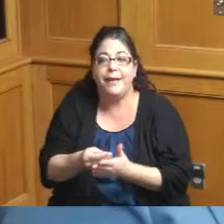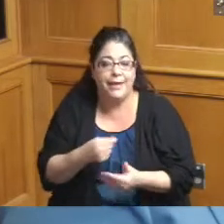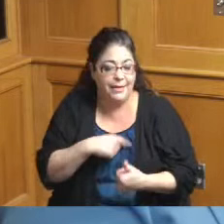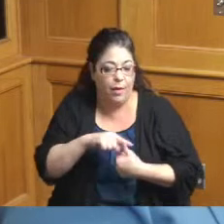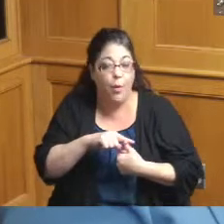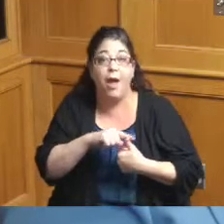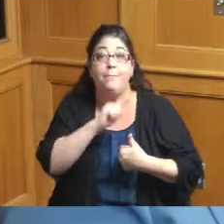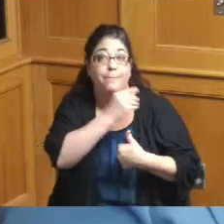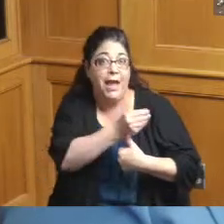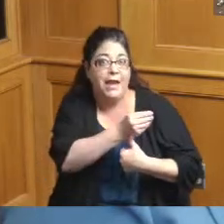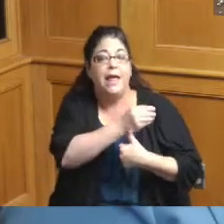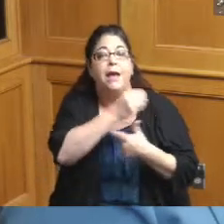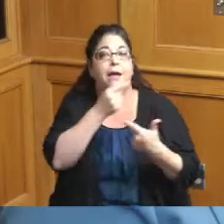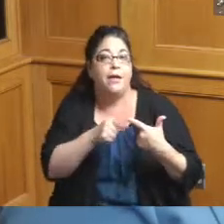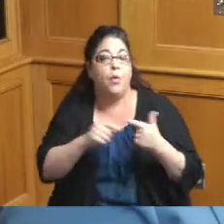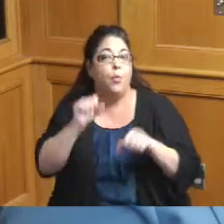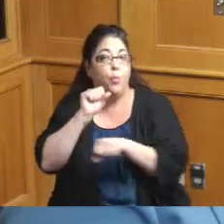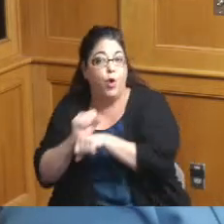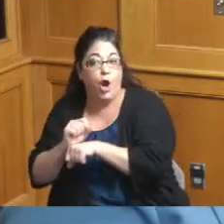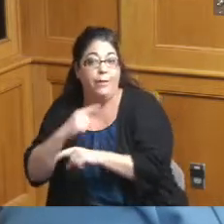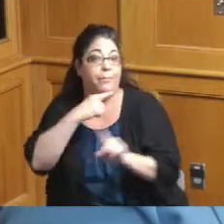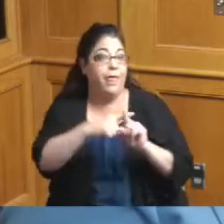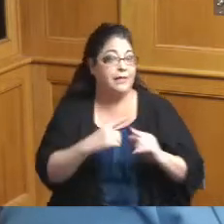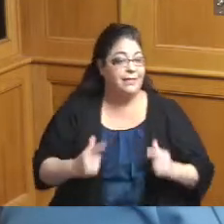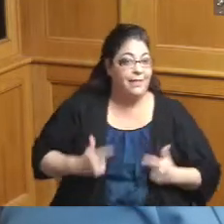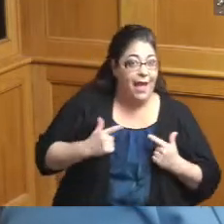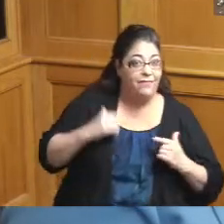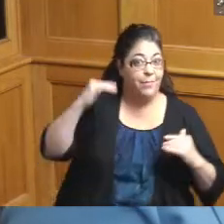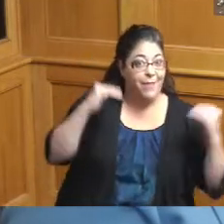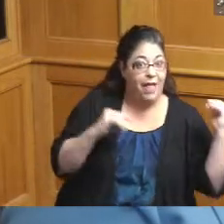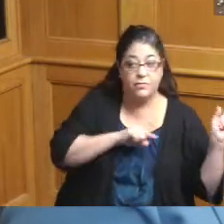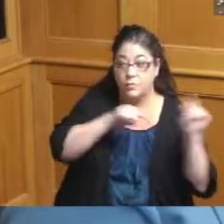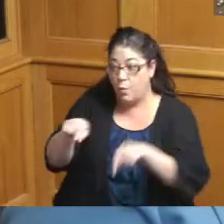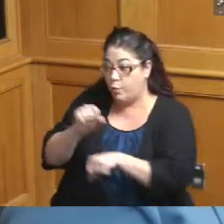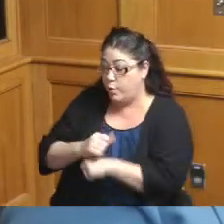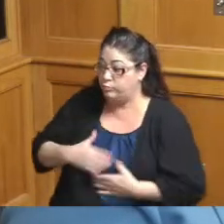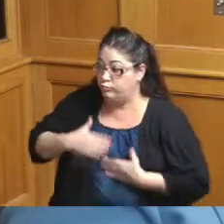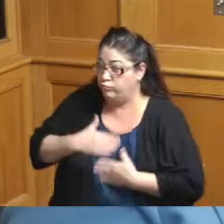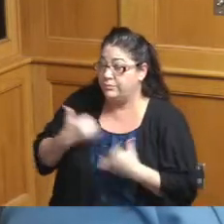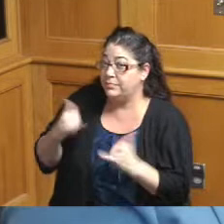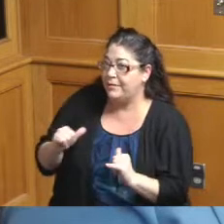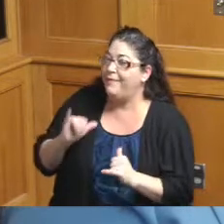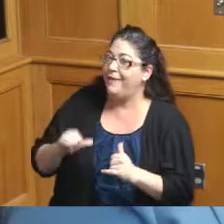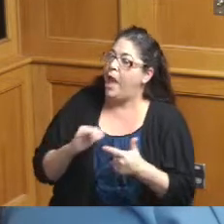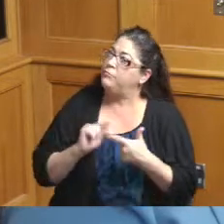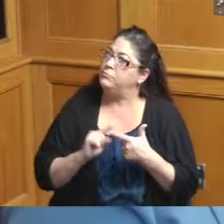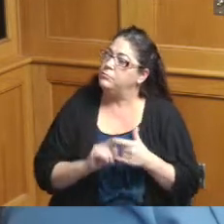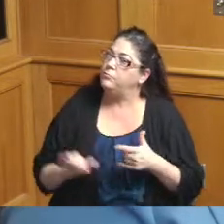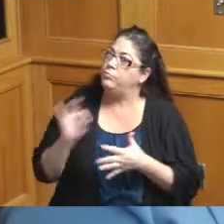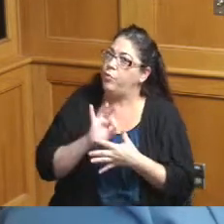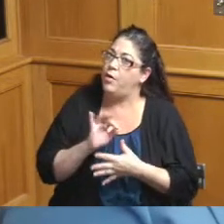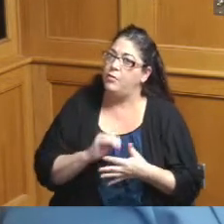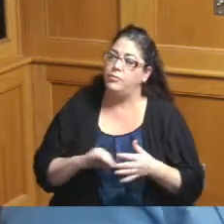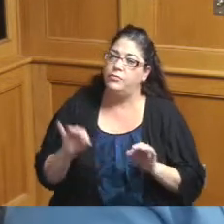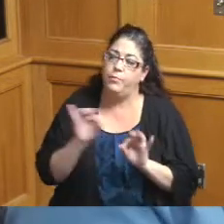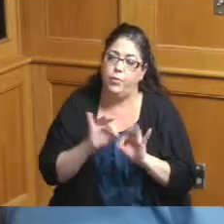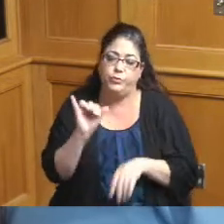the whole work life balance and go to work and enjoy it so we are I just want to say I think our